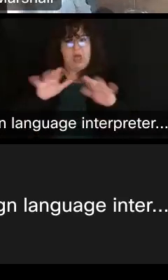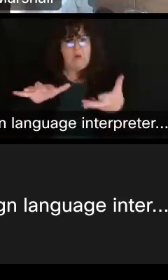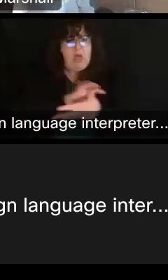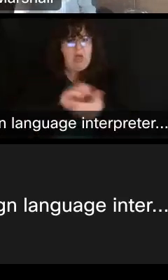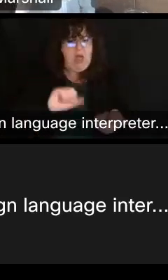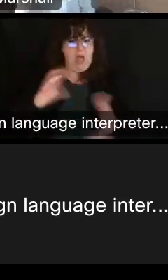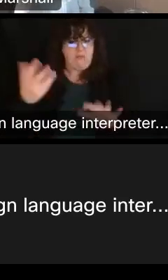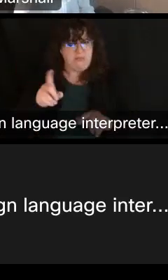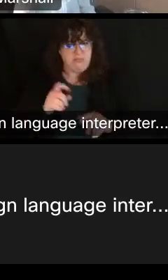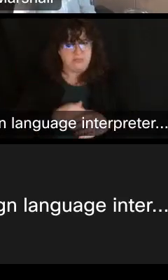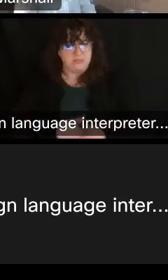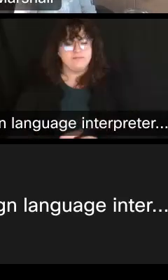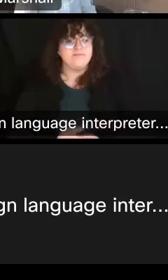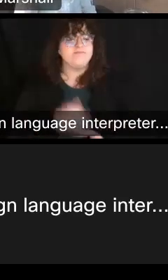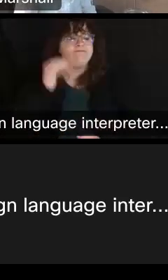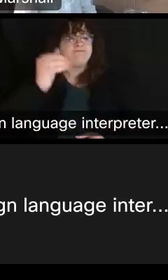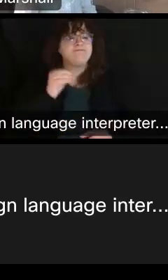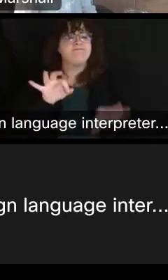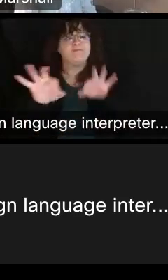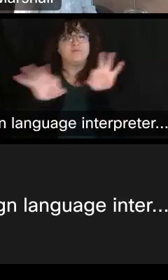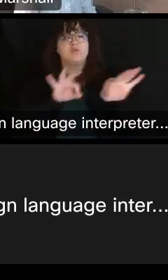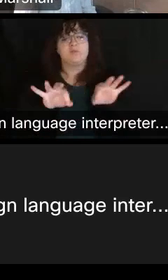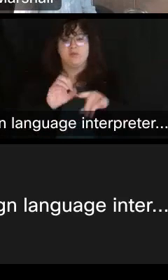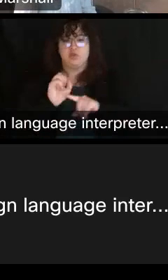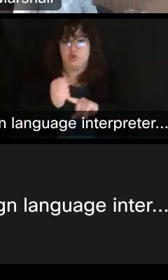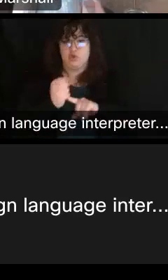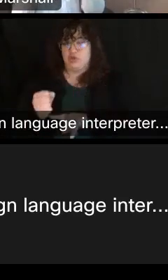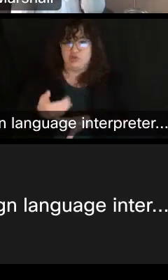Then also a description of situations that have led to crisis in the past. So,